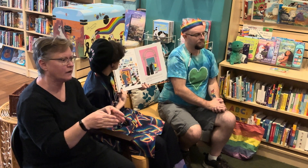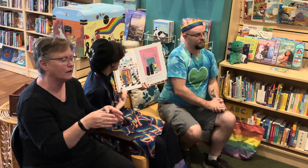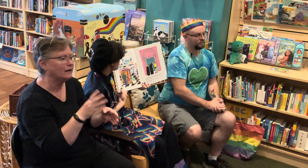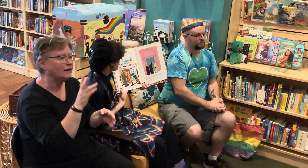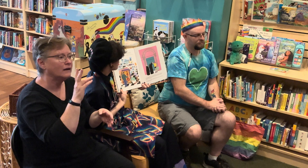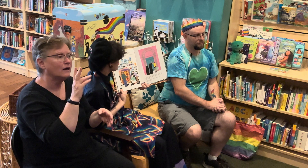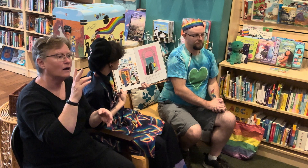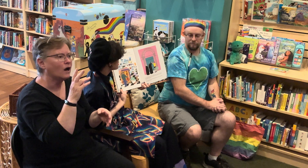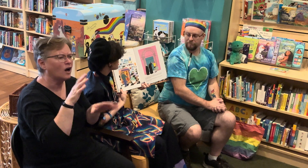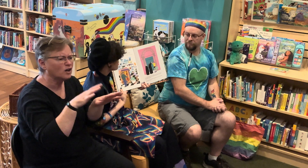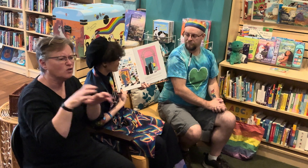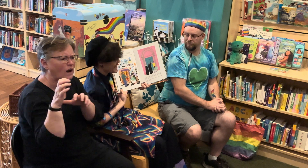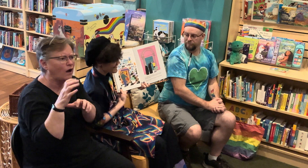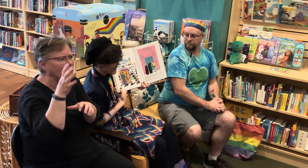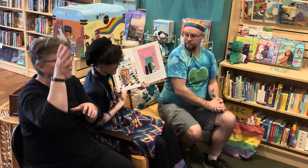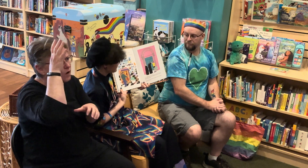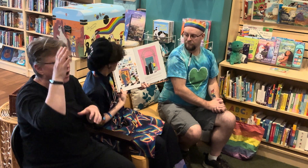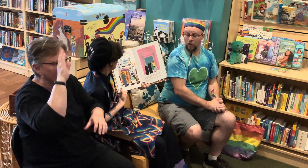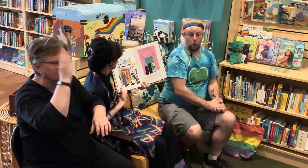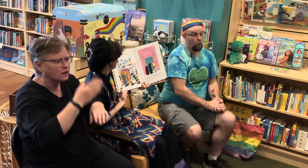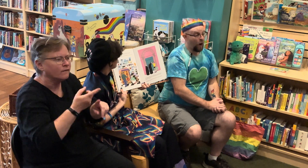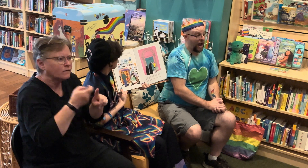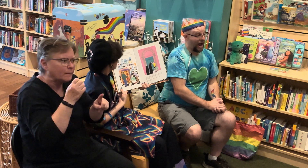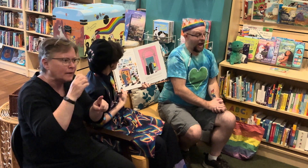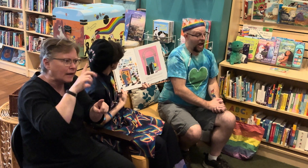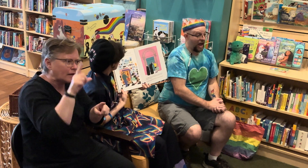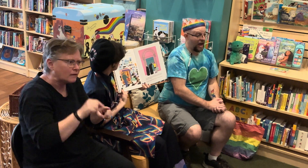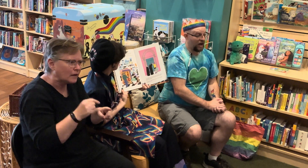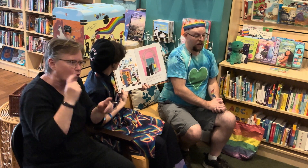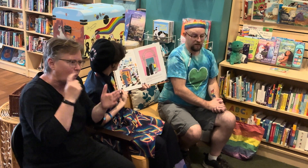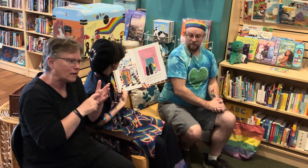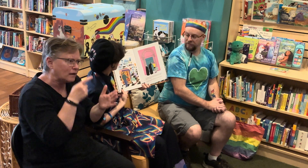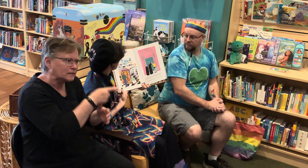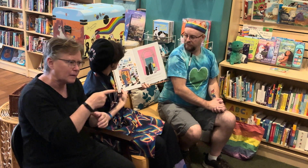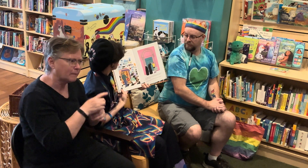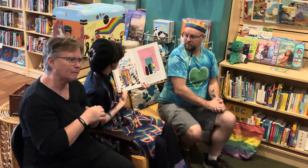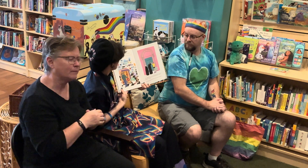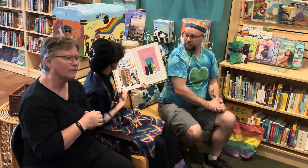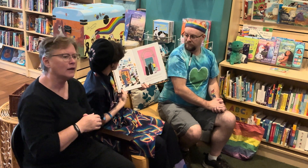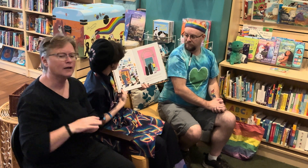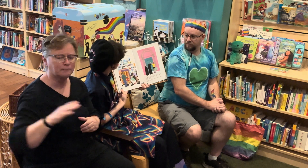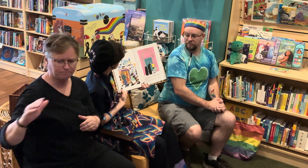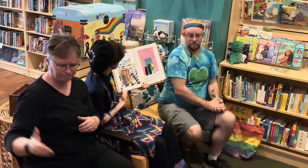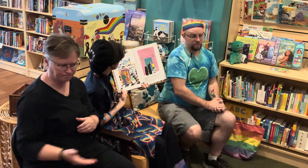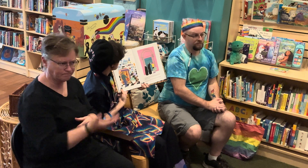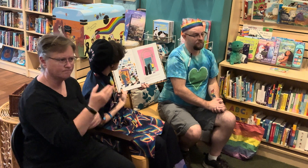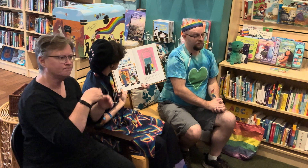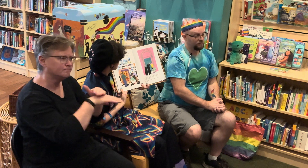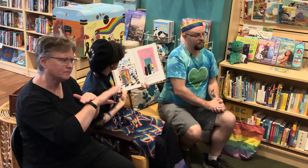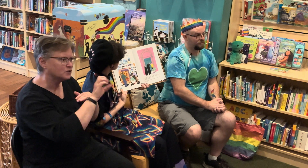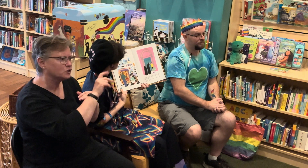crowd by a father and son from Italy. Keith invited them to his studio. In return, they invited him to